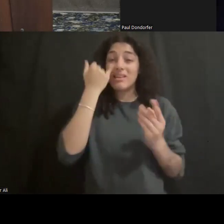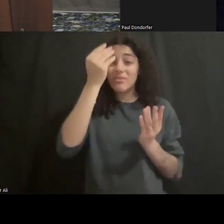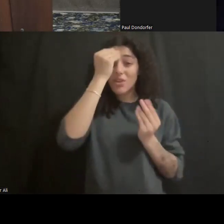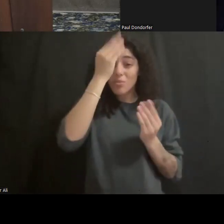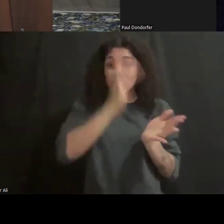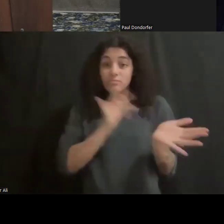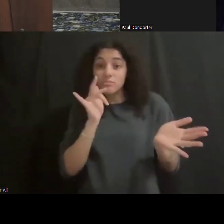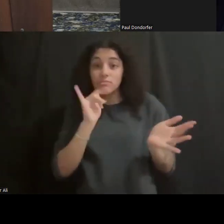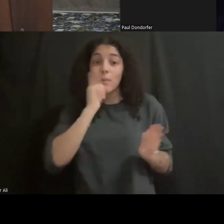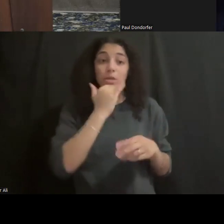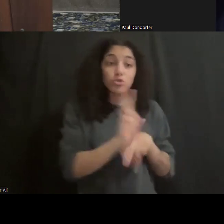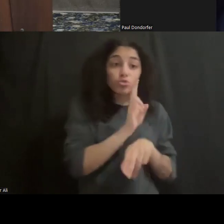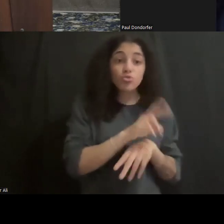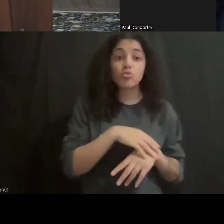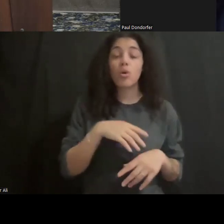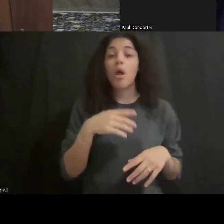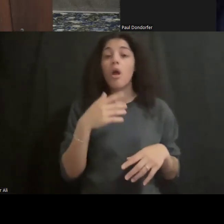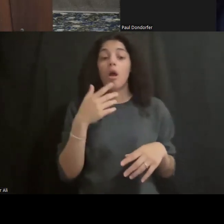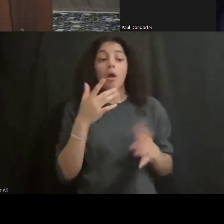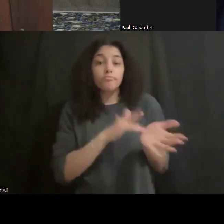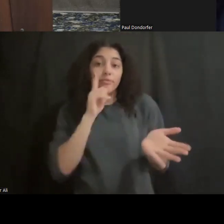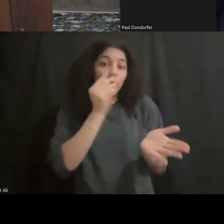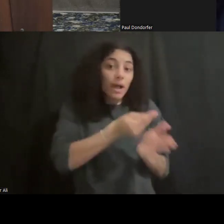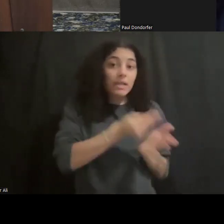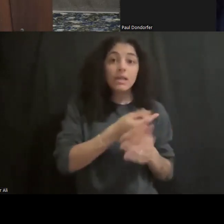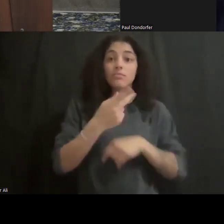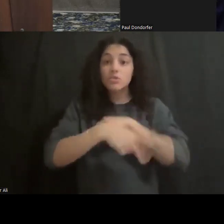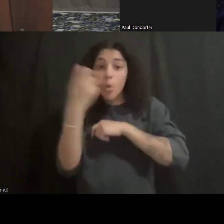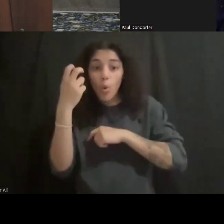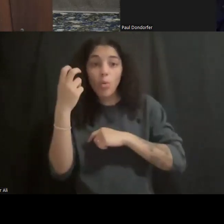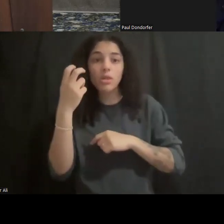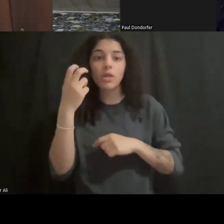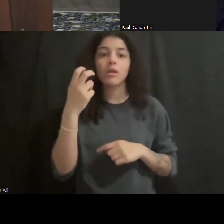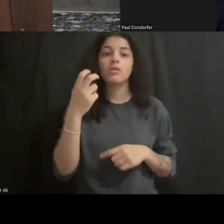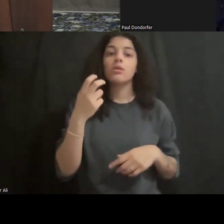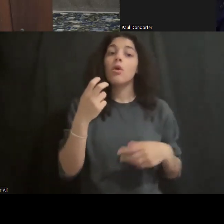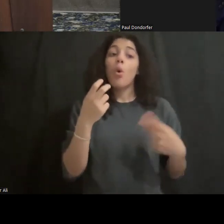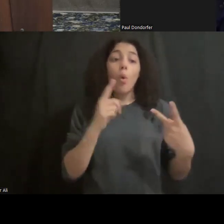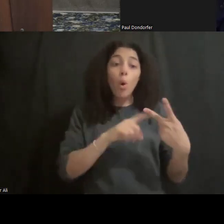stolen by anyone or if the stated purpose were to be extended by anyone they would promise to